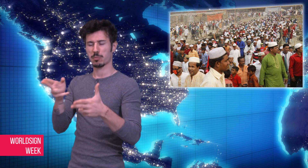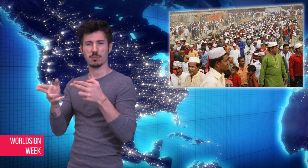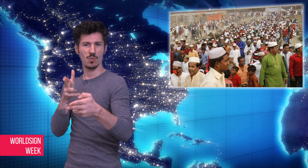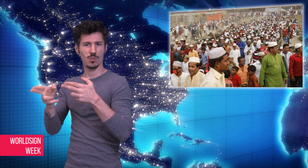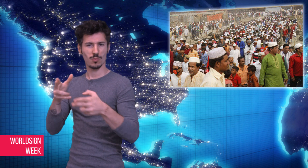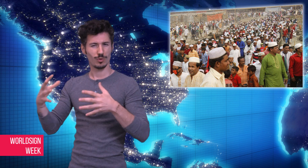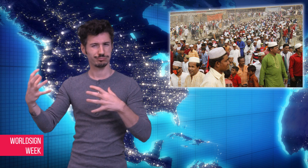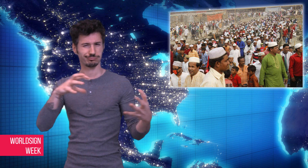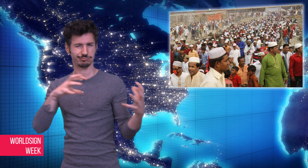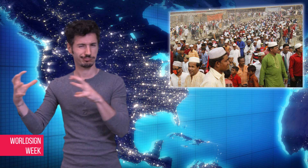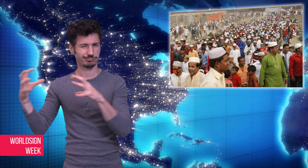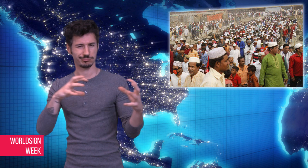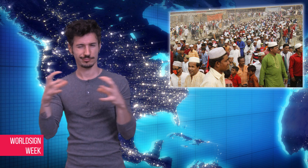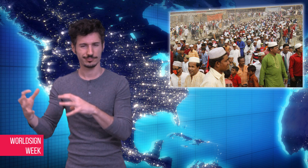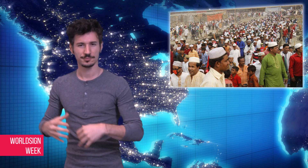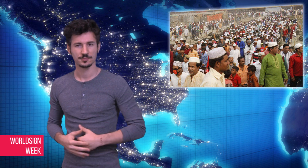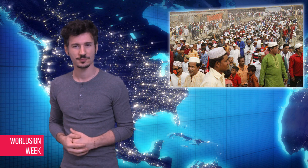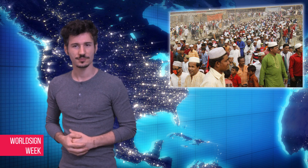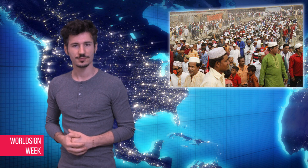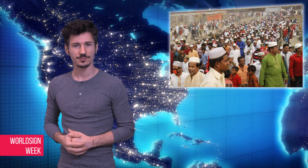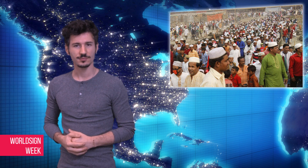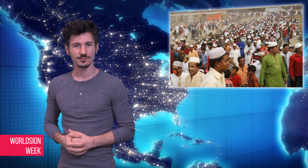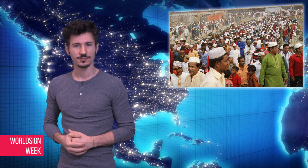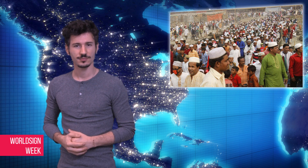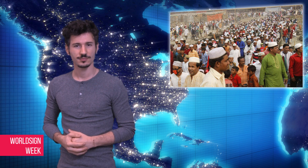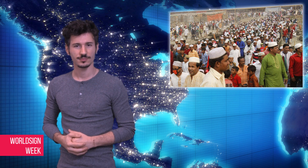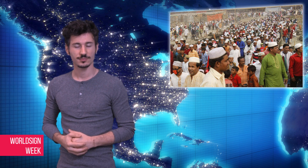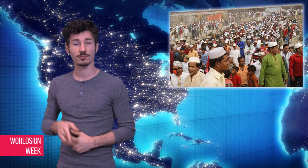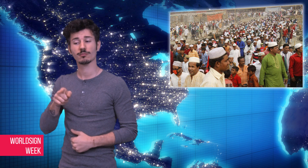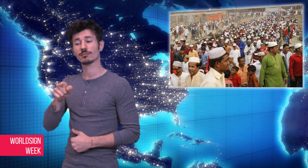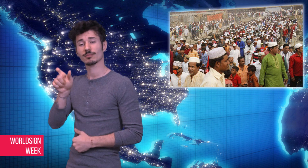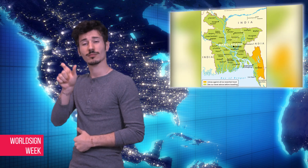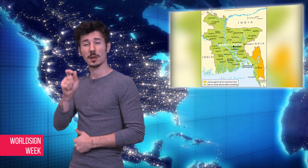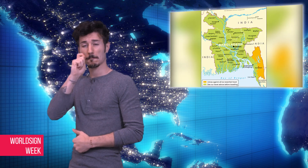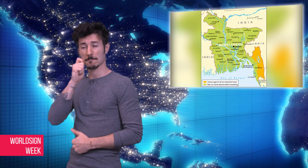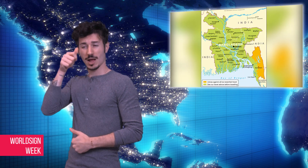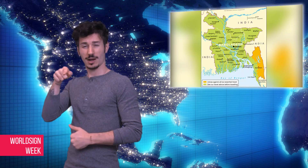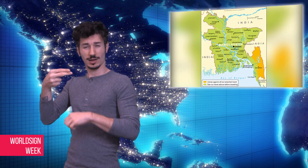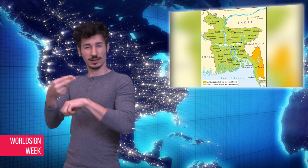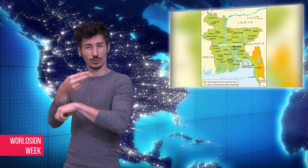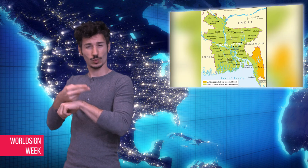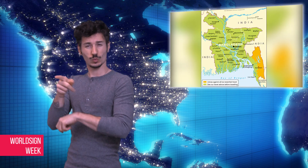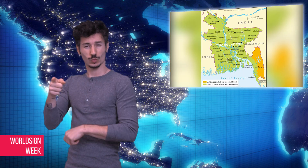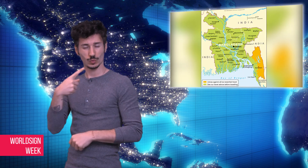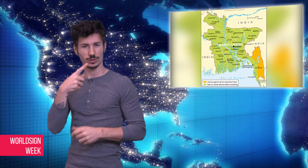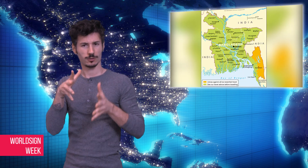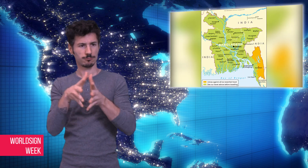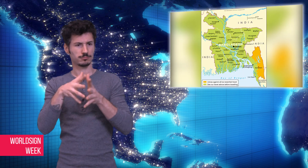ammunition. The Hindu man denied making an offensive